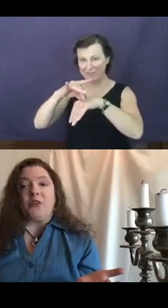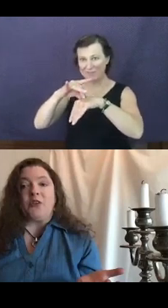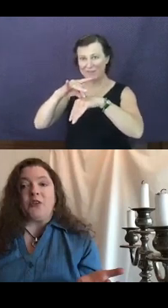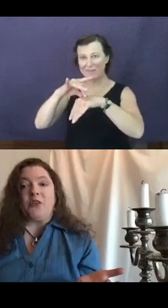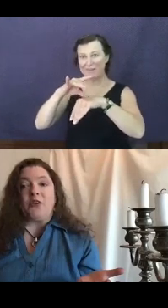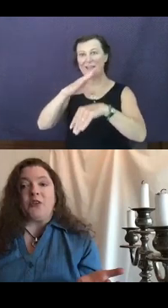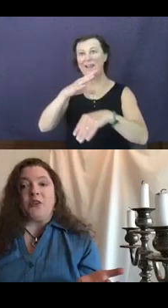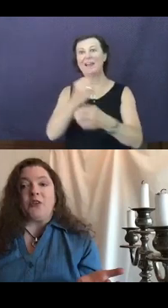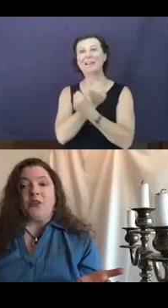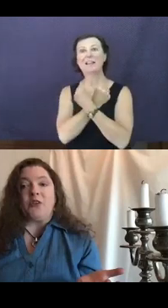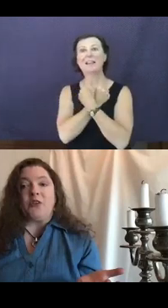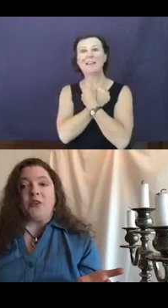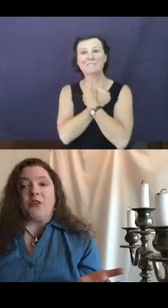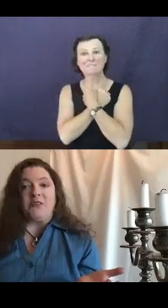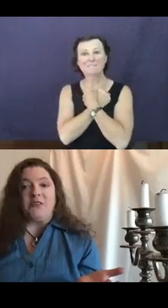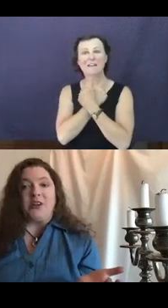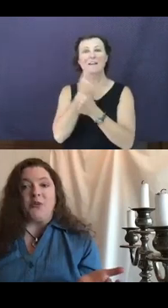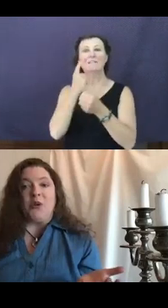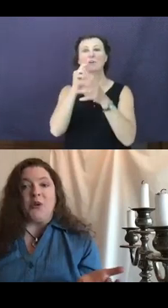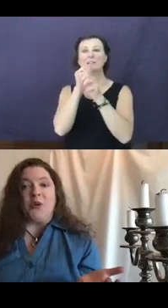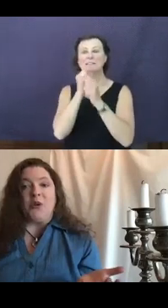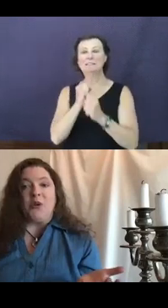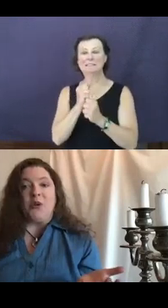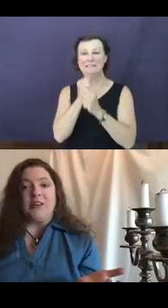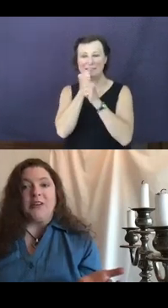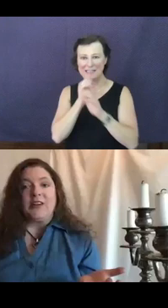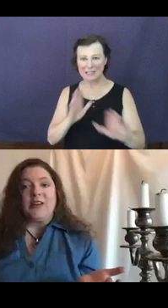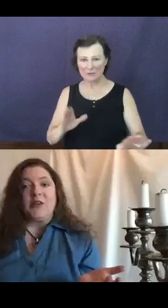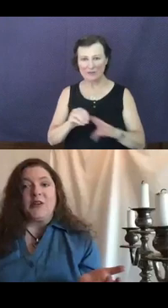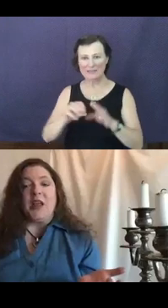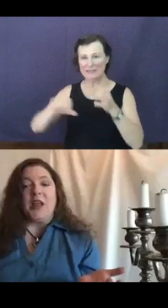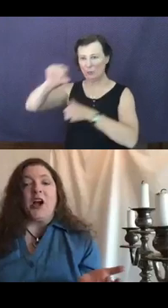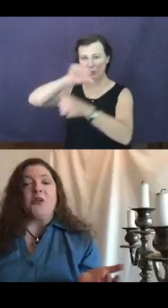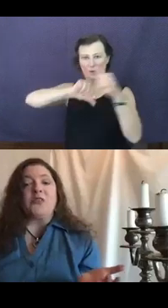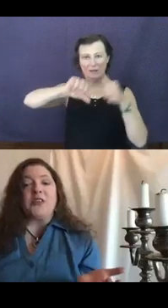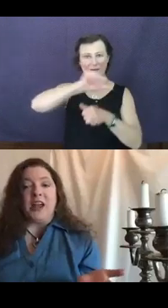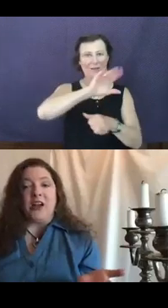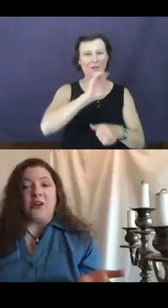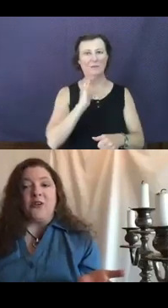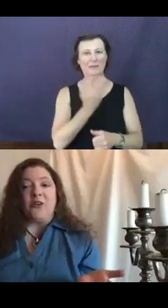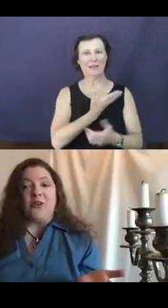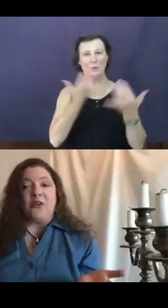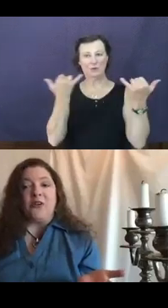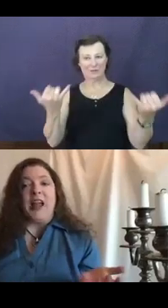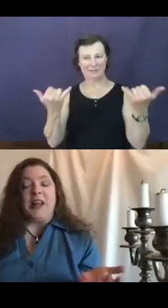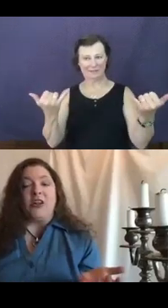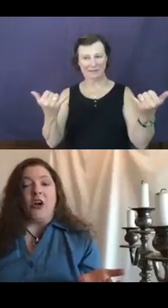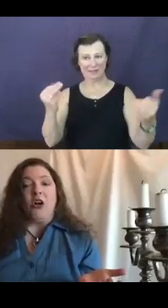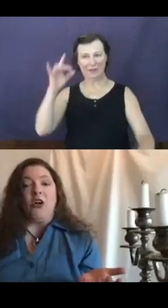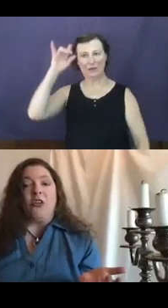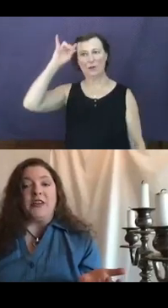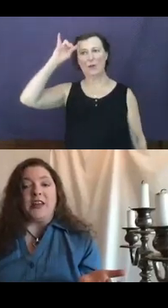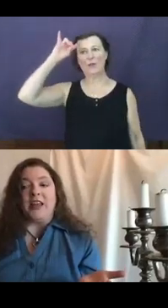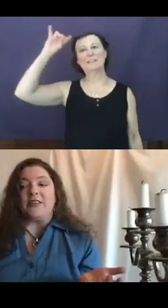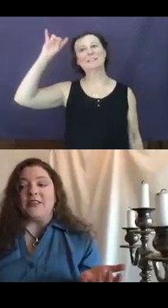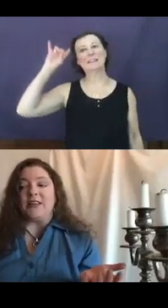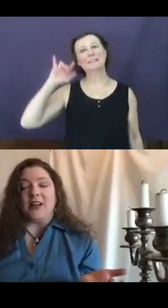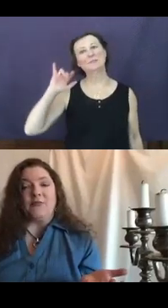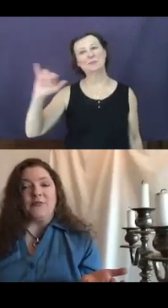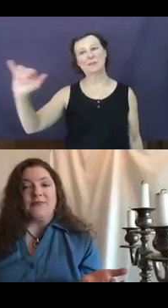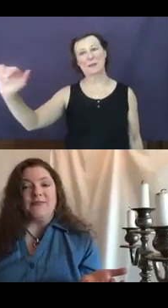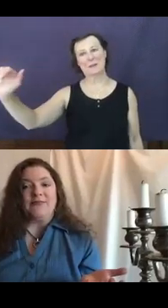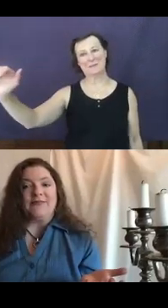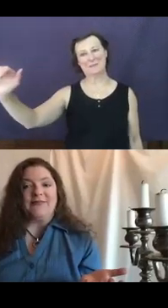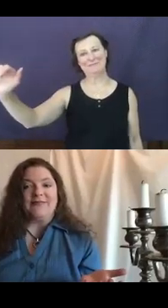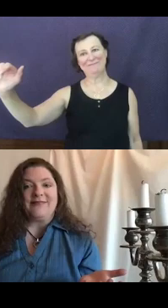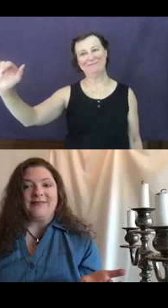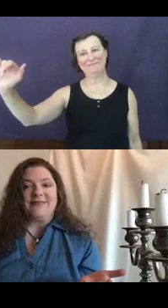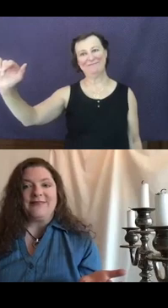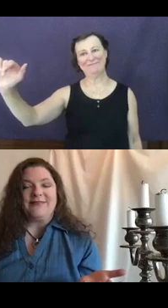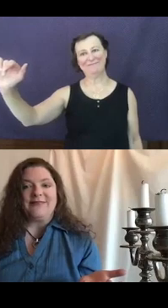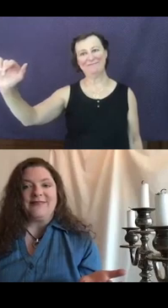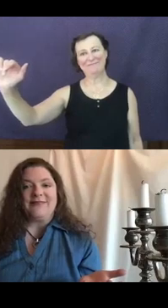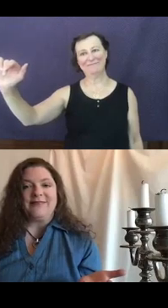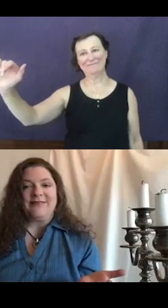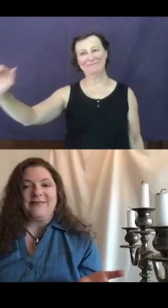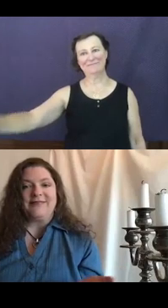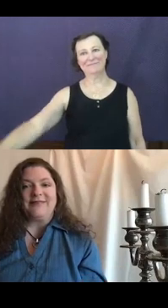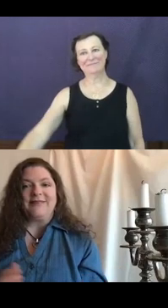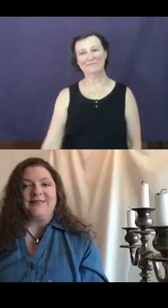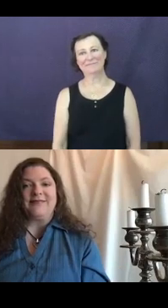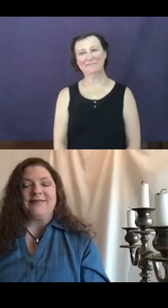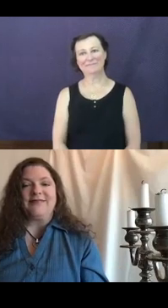and Love for the Sacred in one another be ours now and in all the days to come.